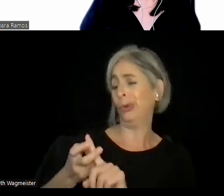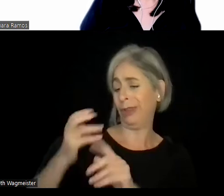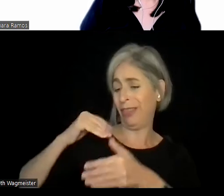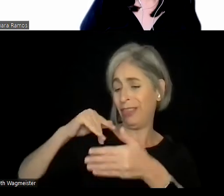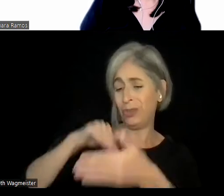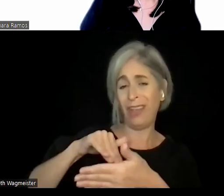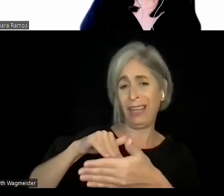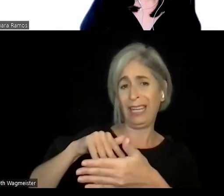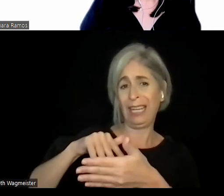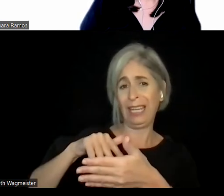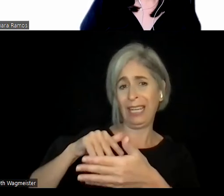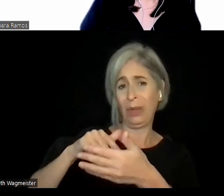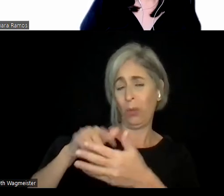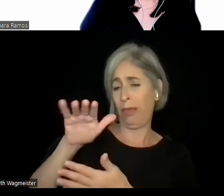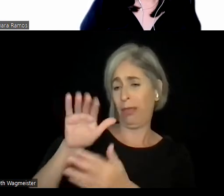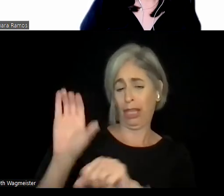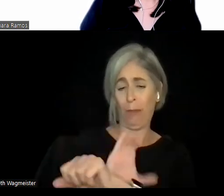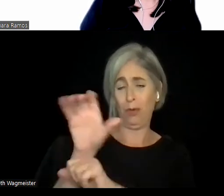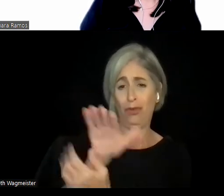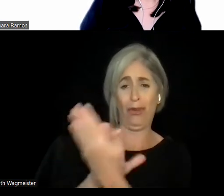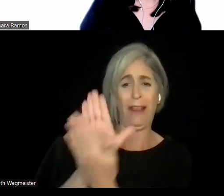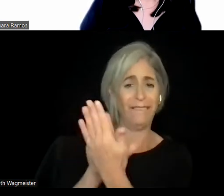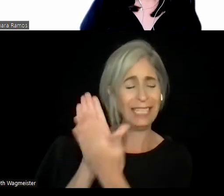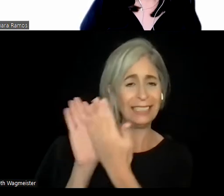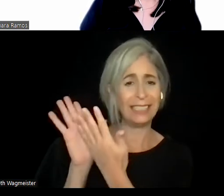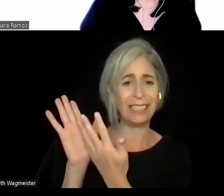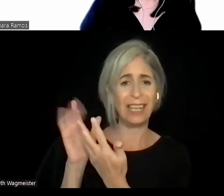s and therefore, we can't expect the number of people that